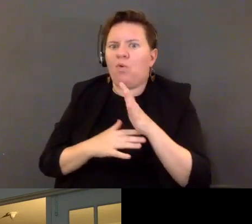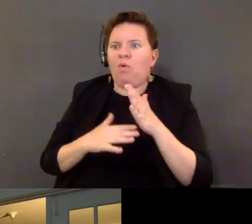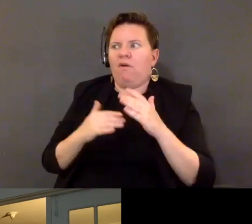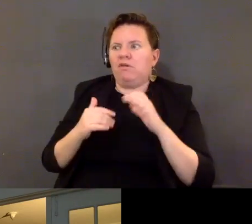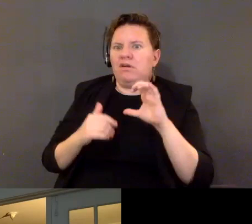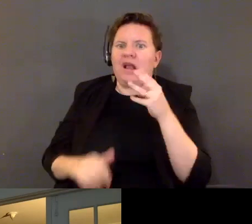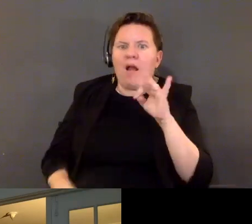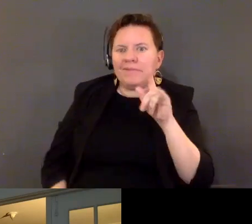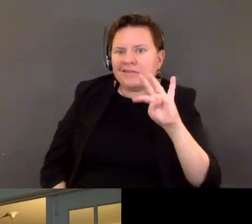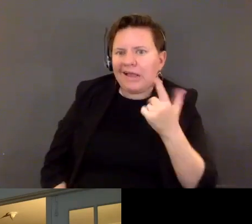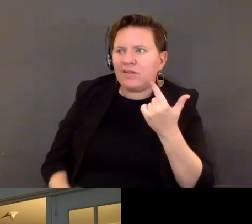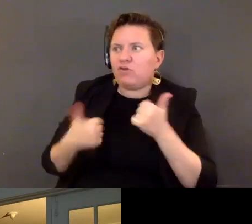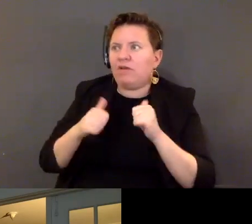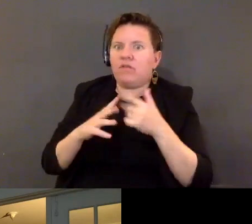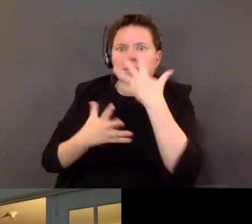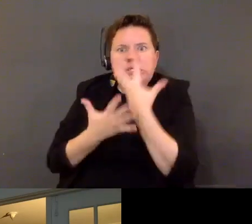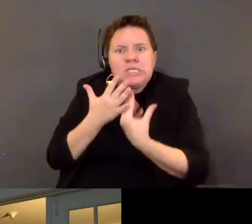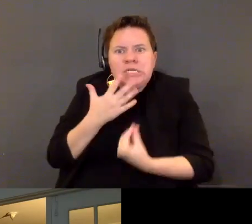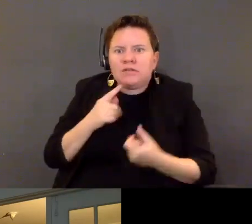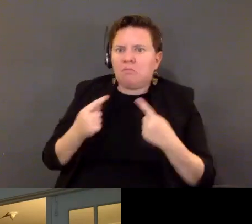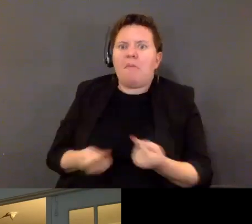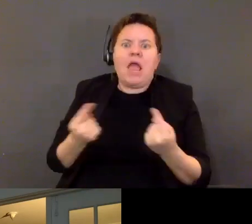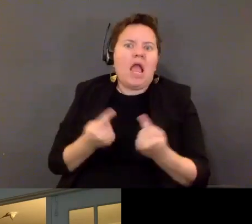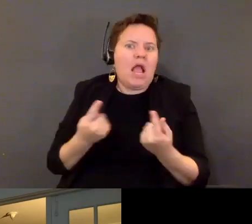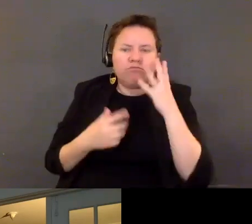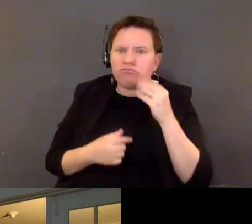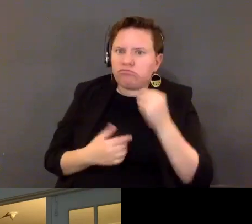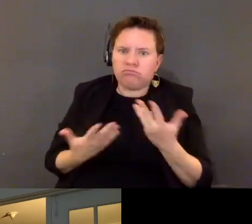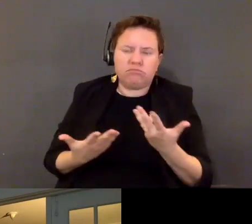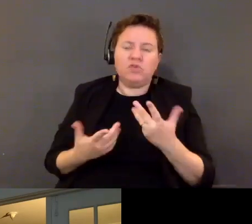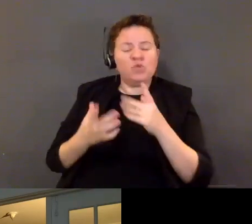for the terrible pain they're in and so it's been important to me for the most part